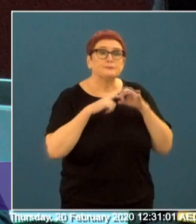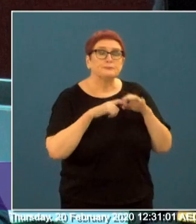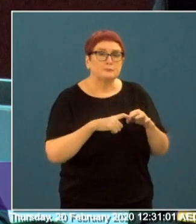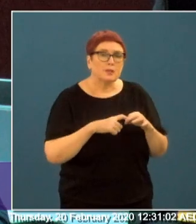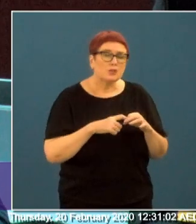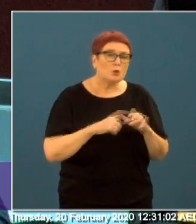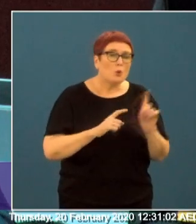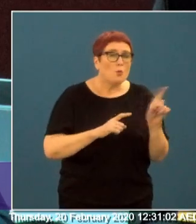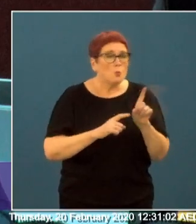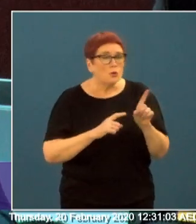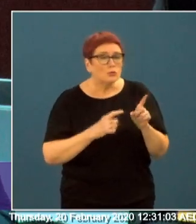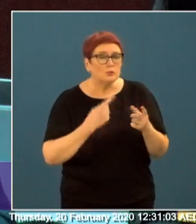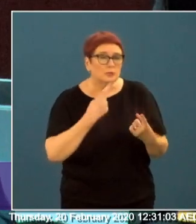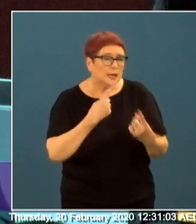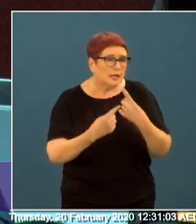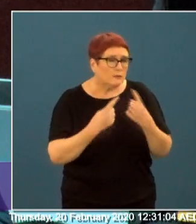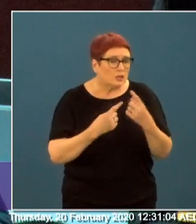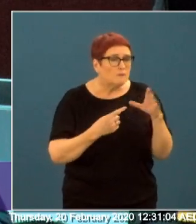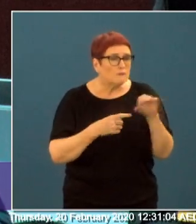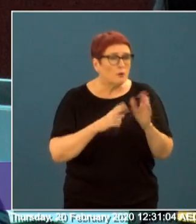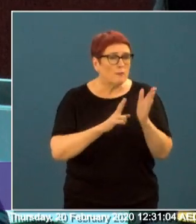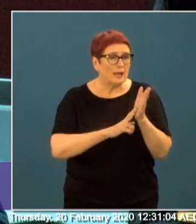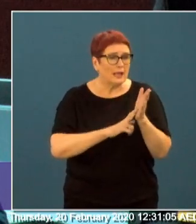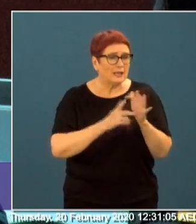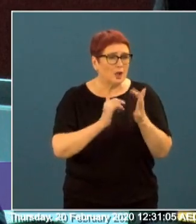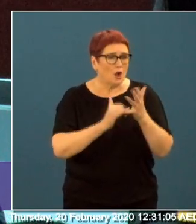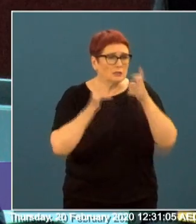that the Quality and Safeguards Commission collects